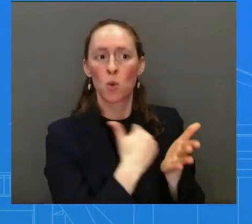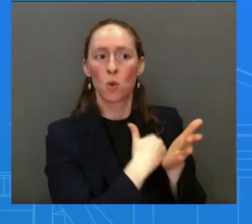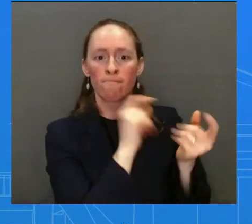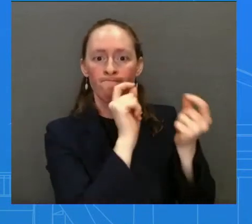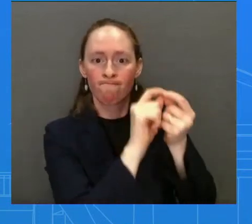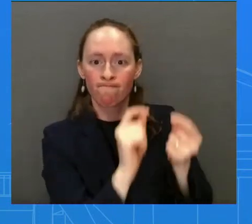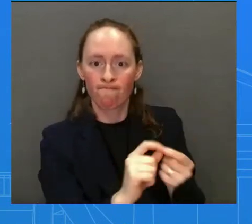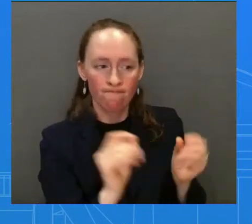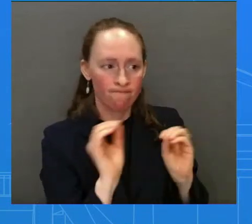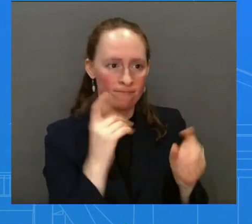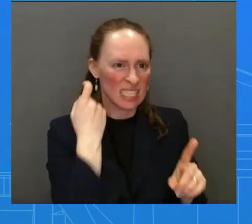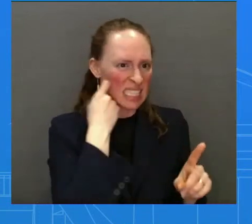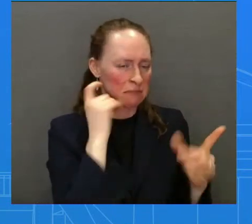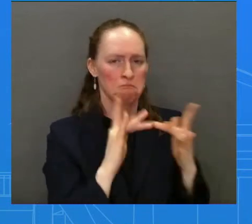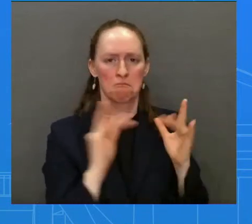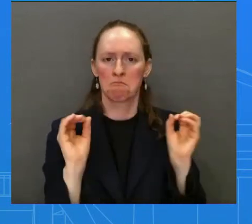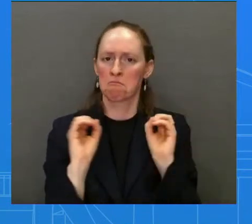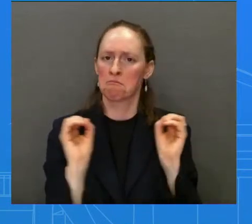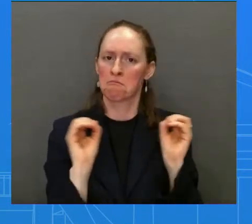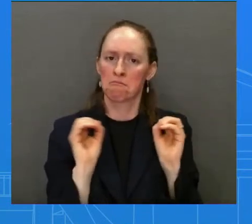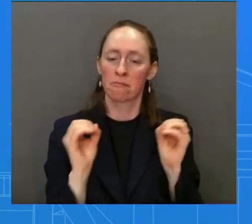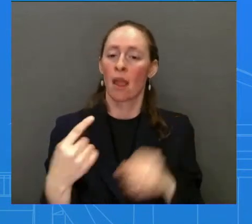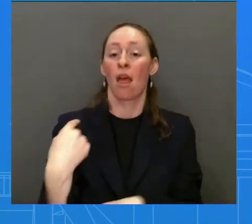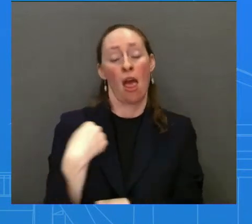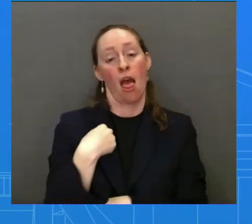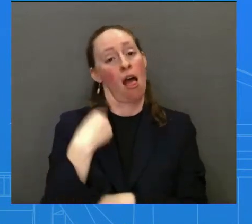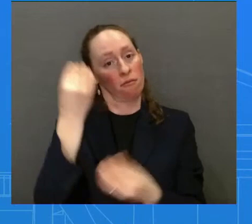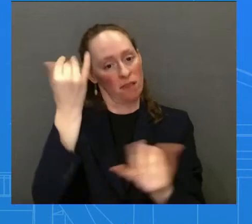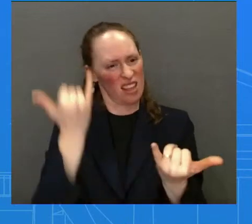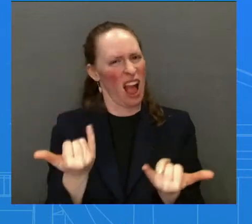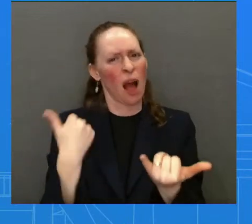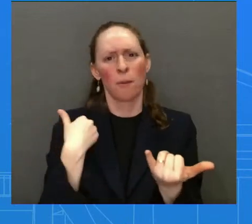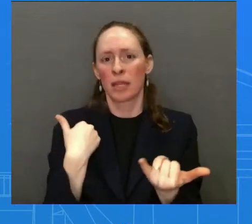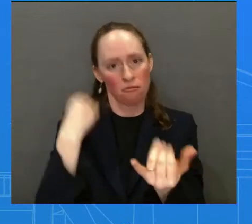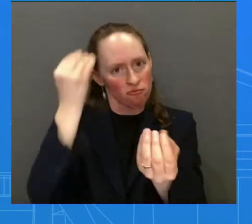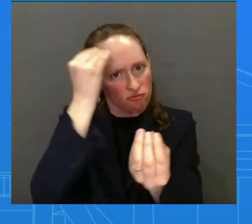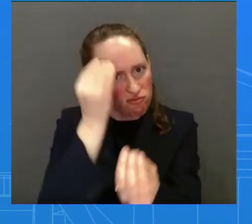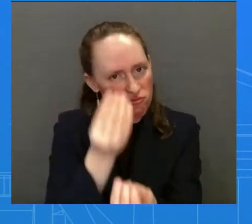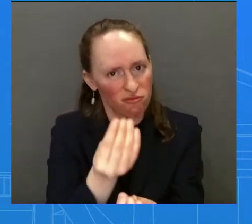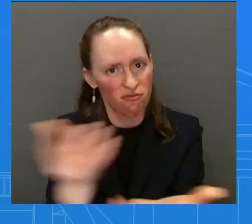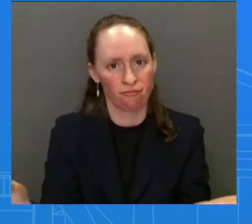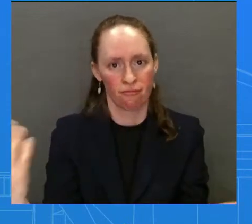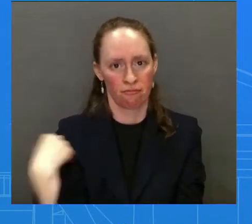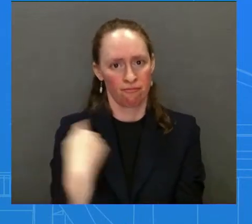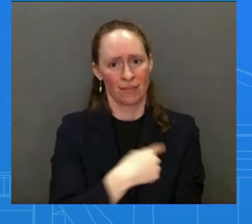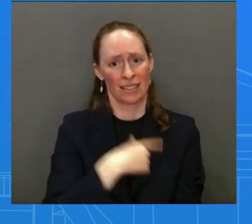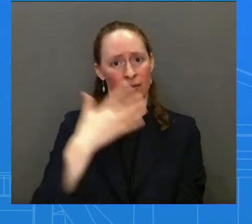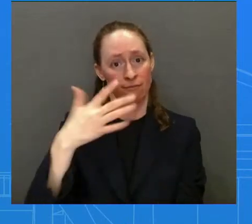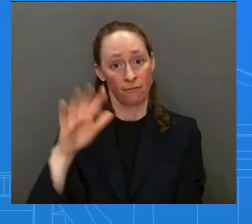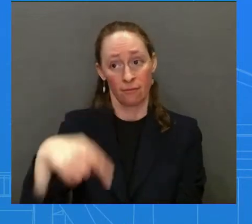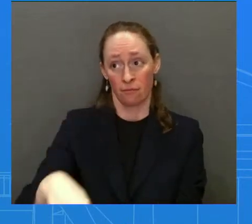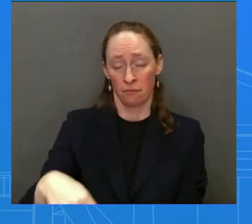has taken very seriously over the last two years. There's a reason why this is a president that has taken historic actions on executive orders